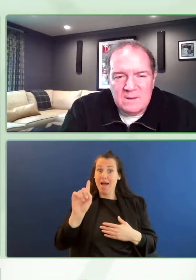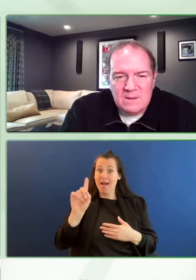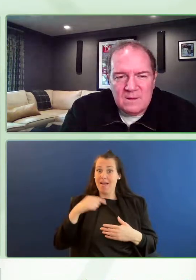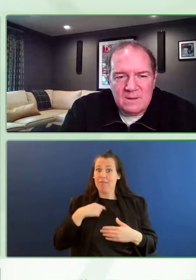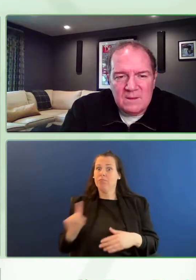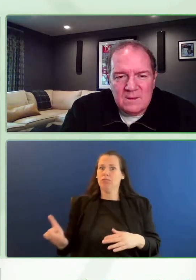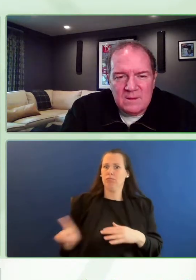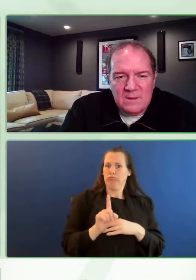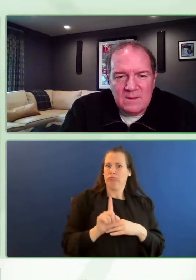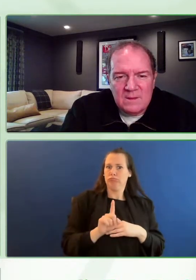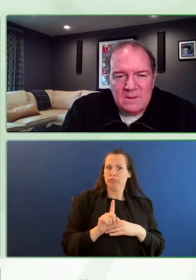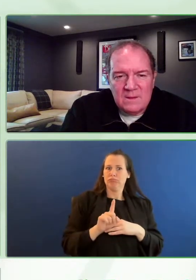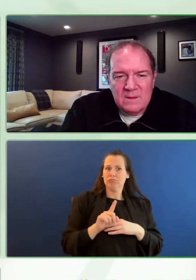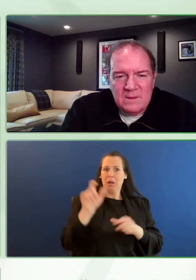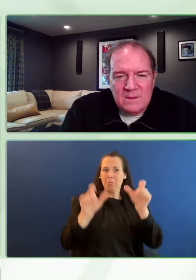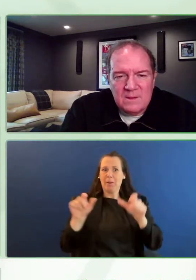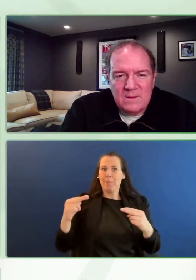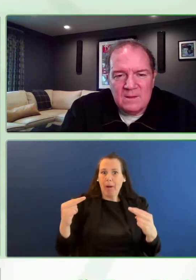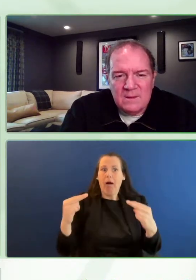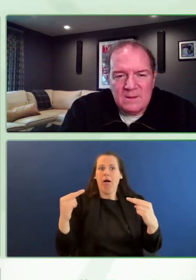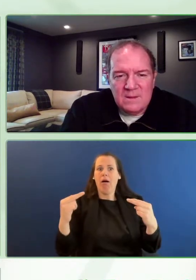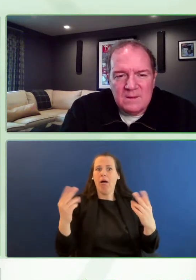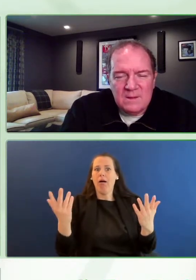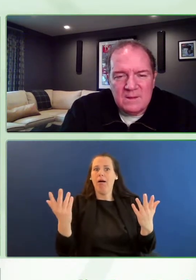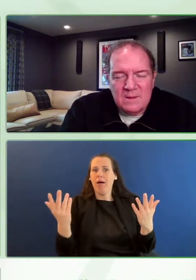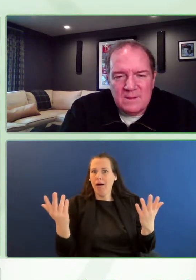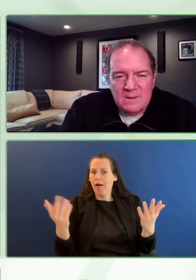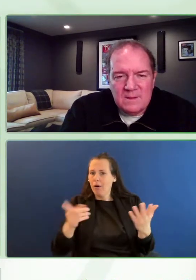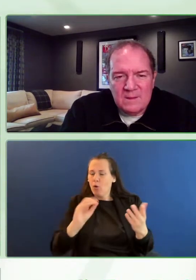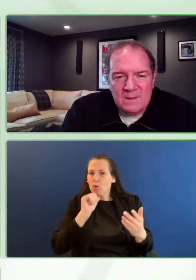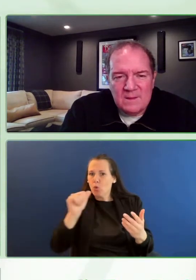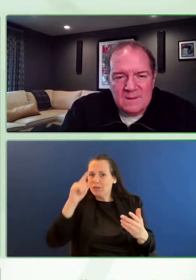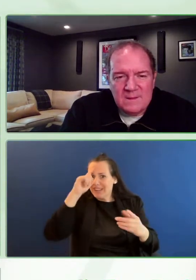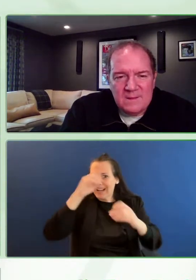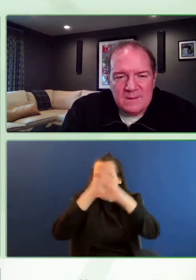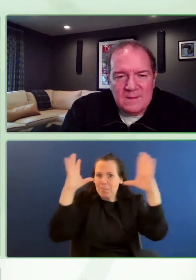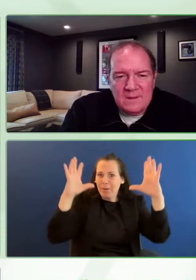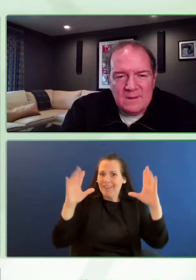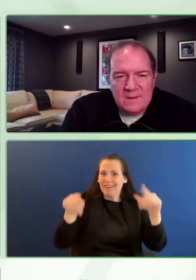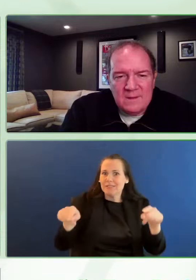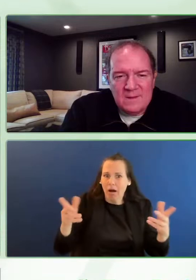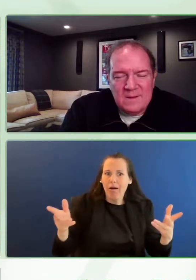Thank you very much, indeed.